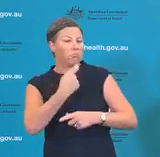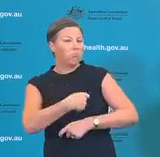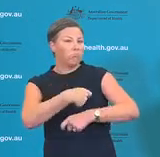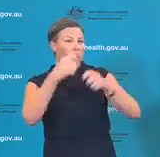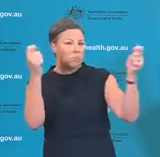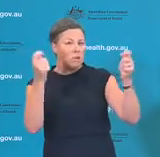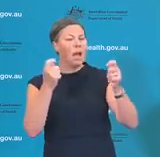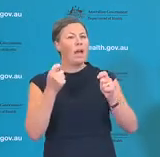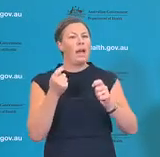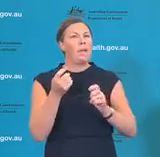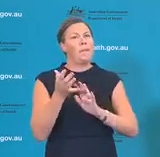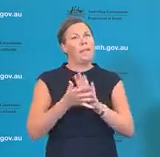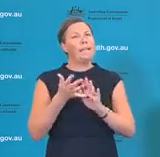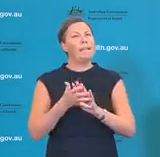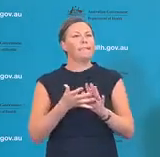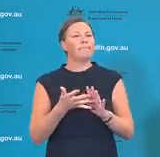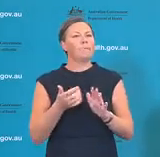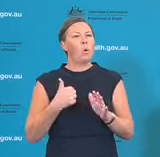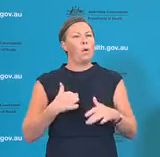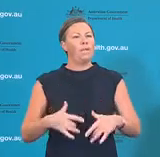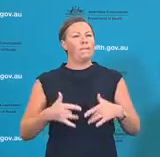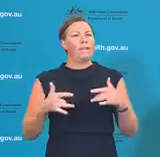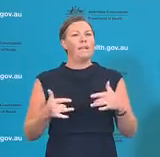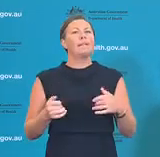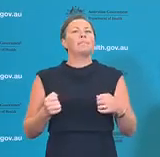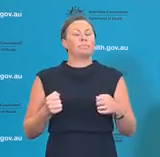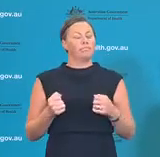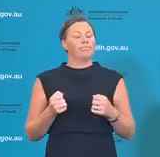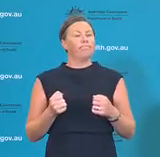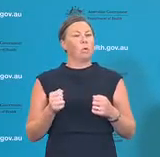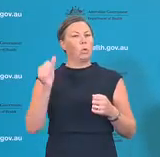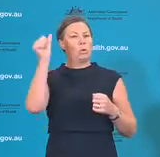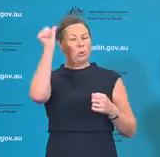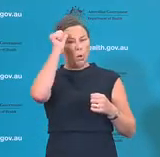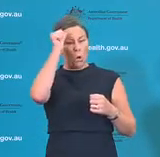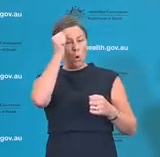additional confidence and comfort as we move forward in the coming weeks around